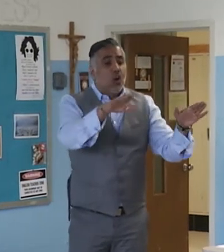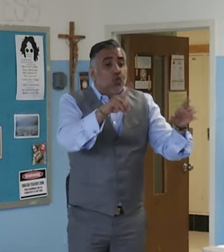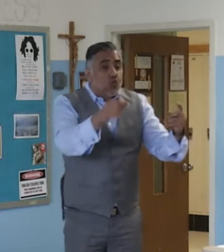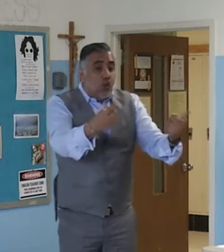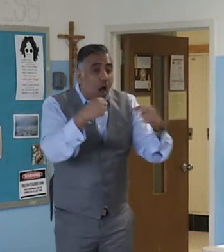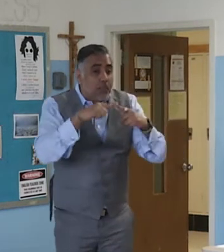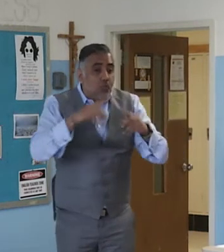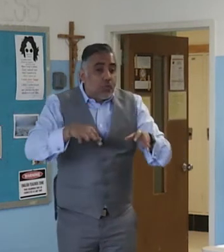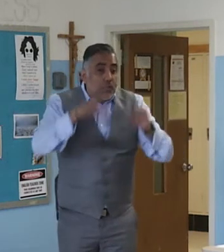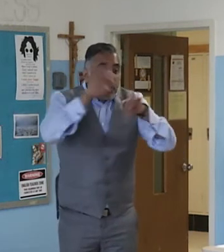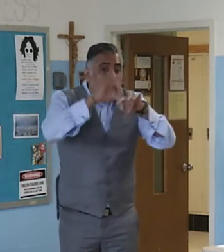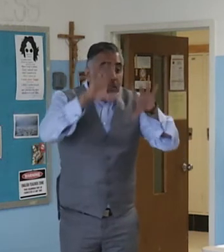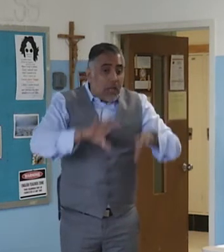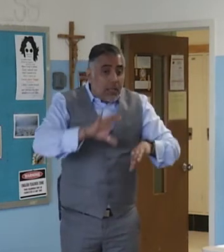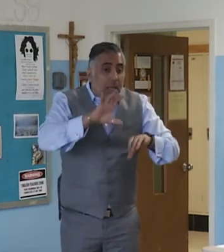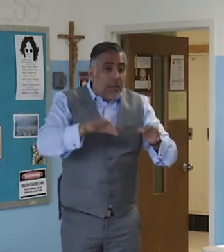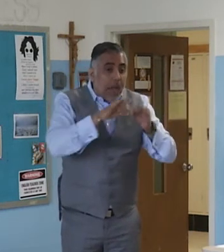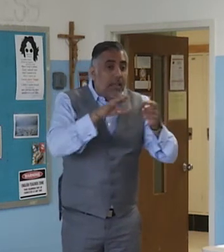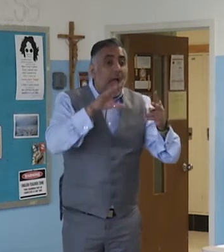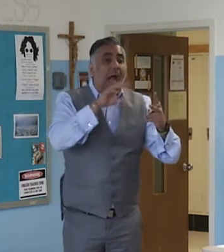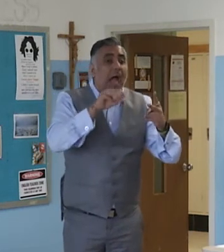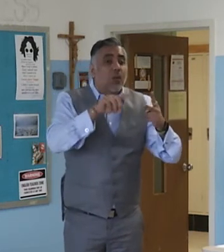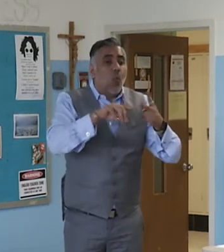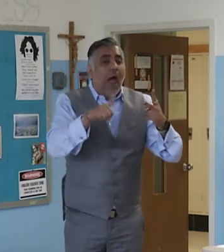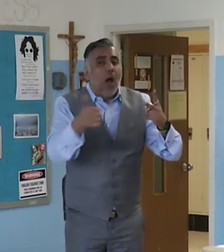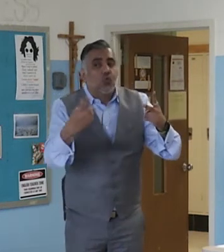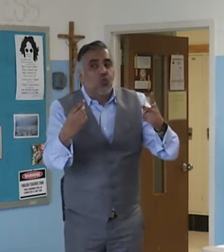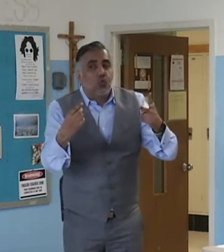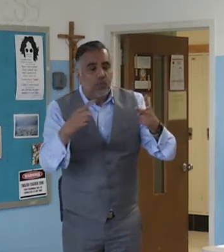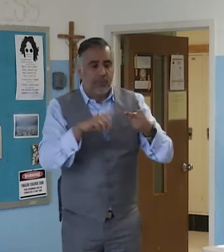and do you do one other thing in the parish, you know, whether it's being